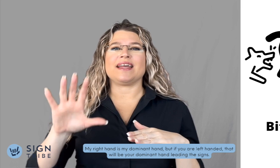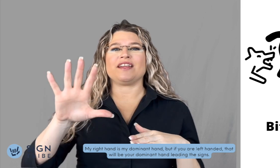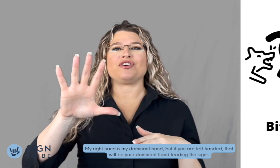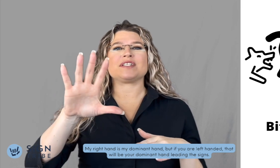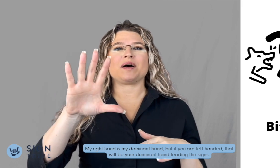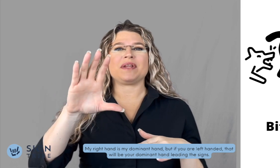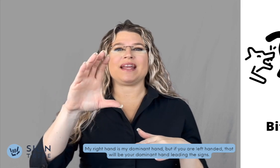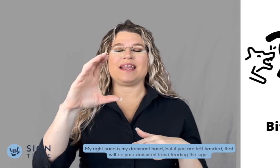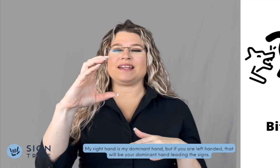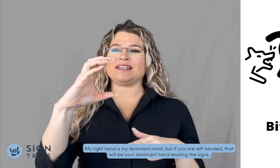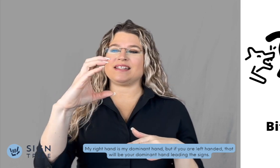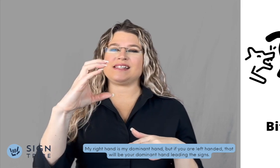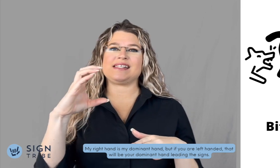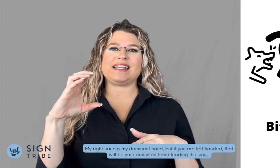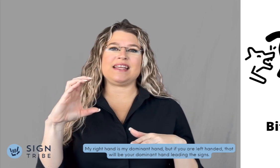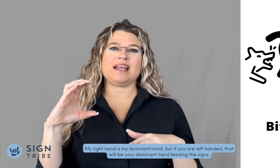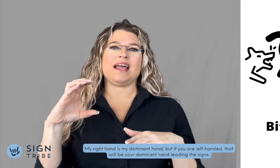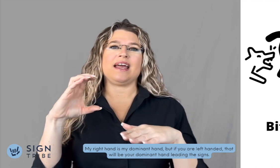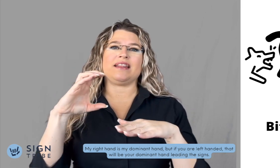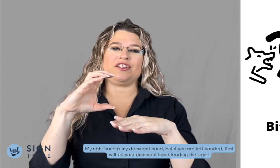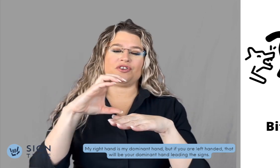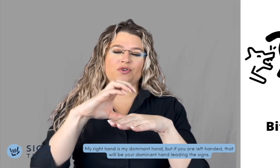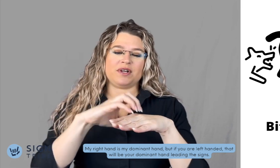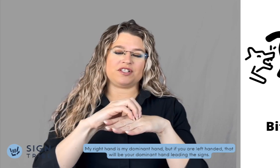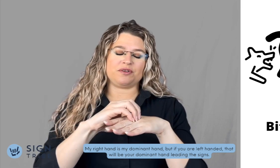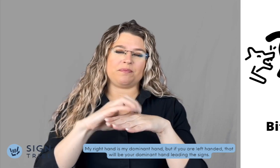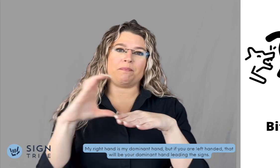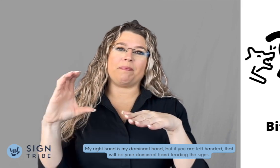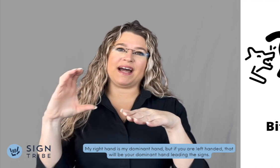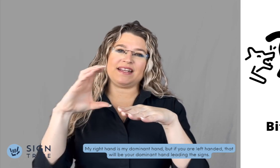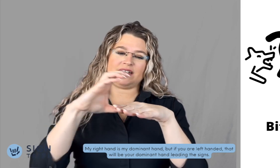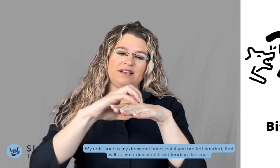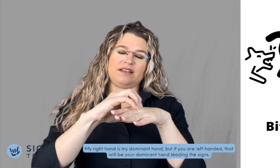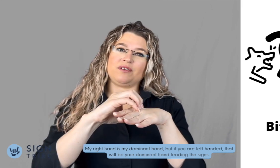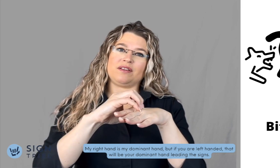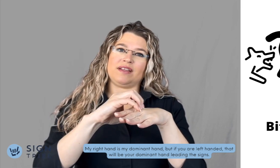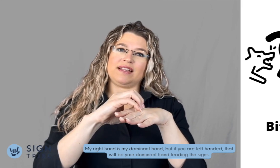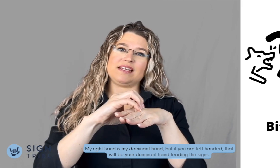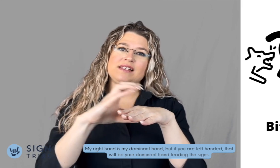and then your dominant hand in a C, and then you're going to bite. Bite. Bite. like this